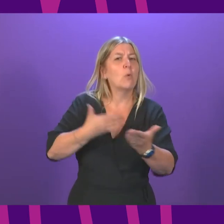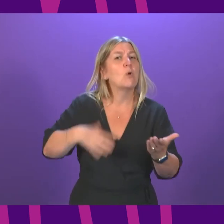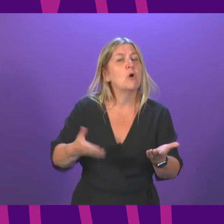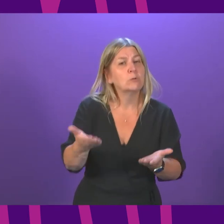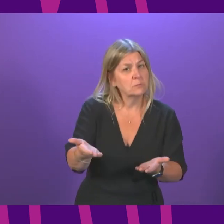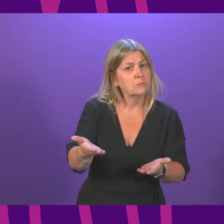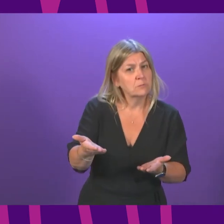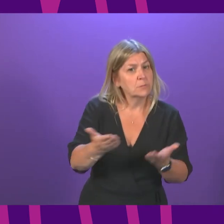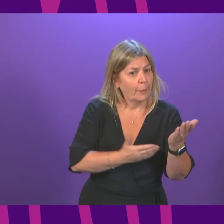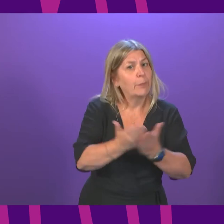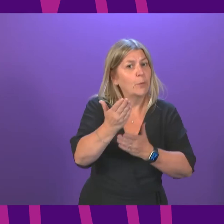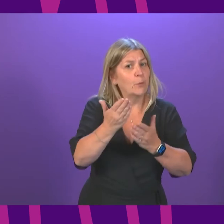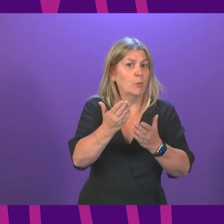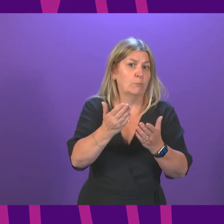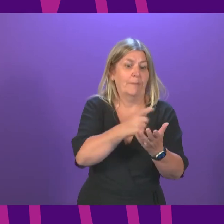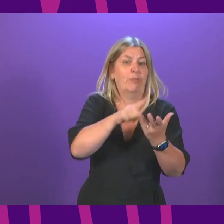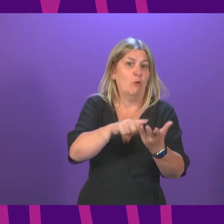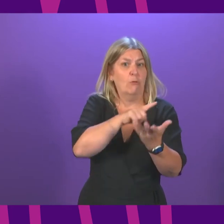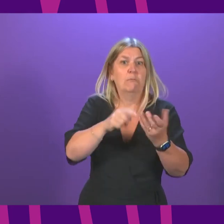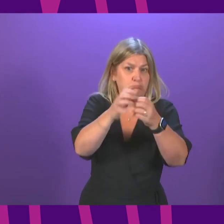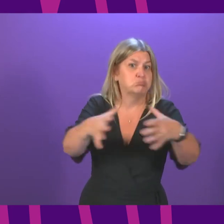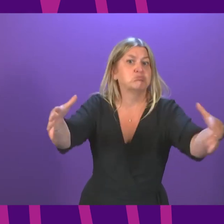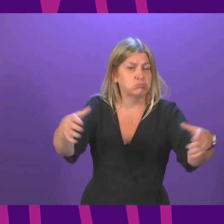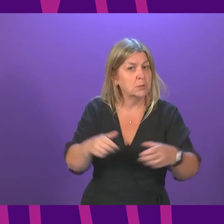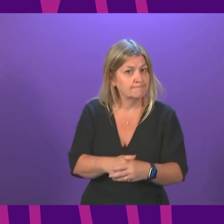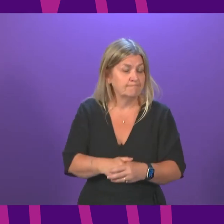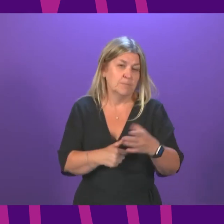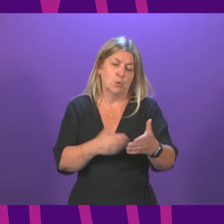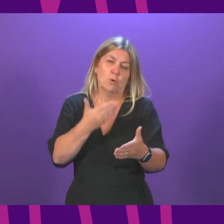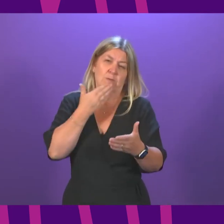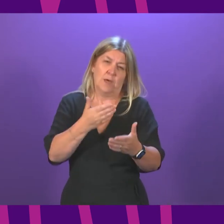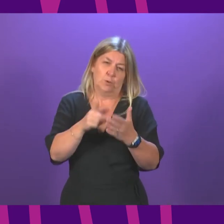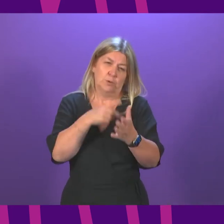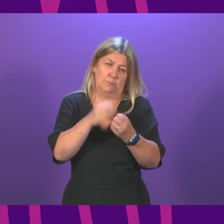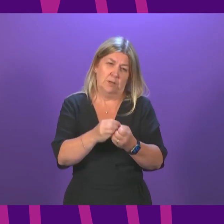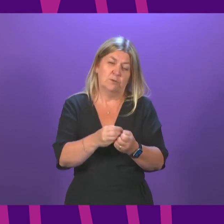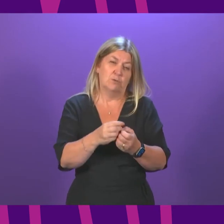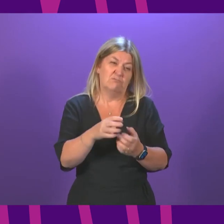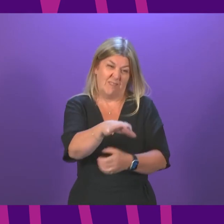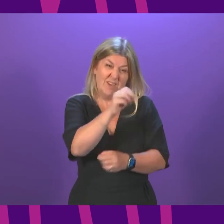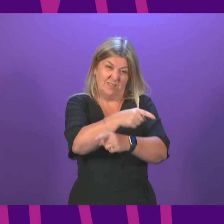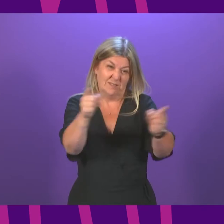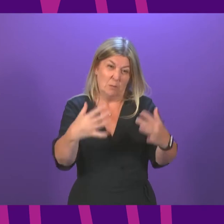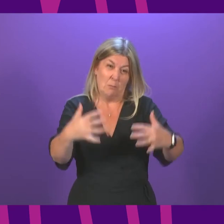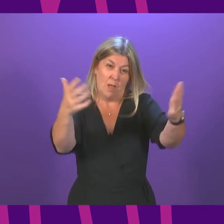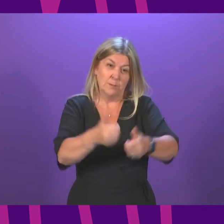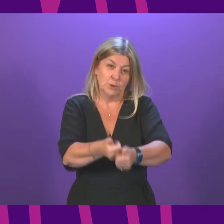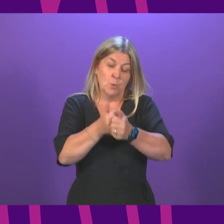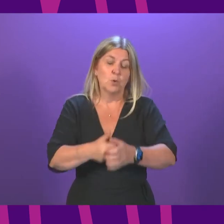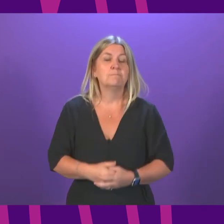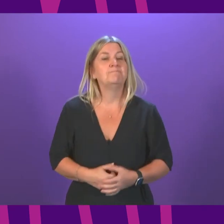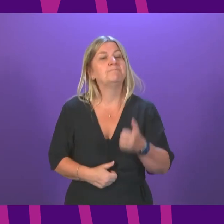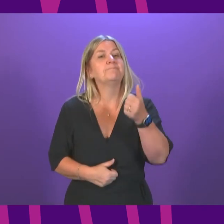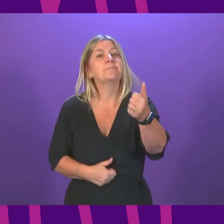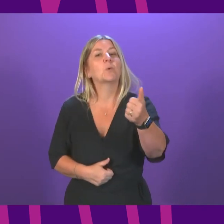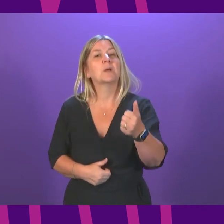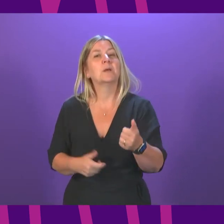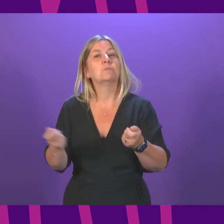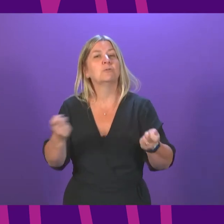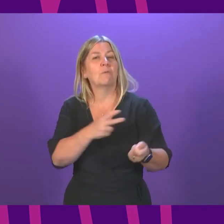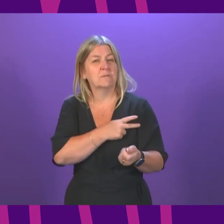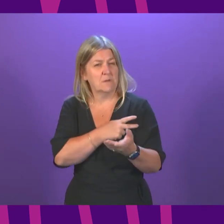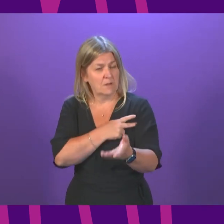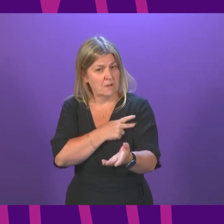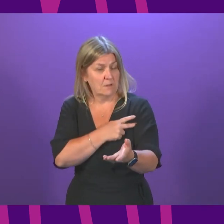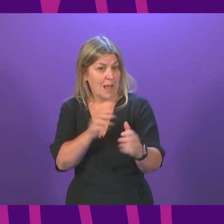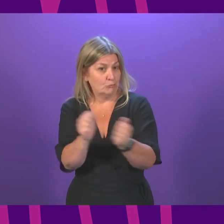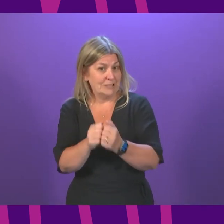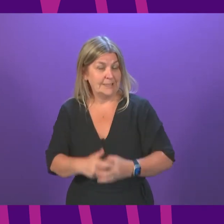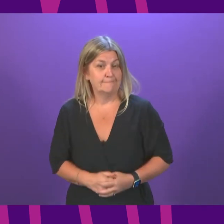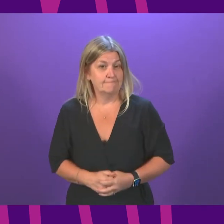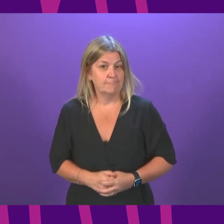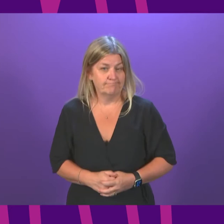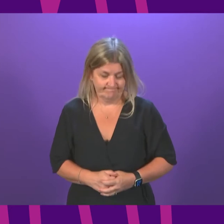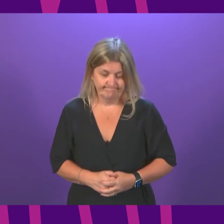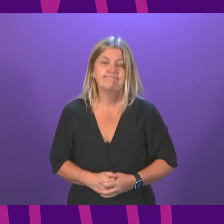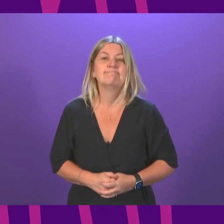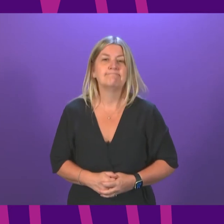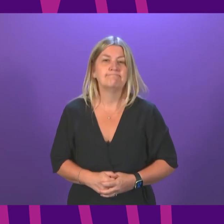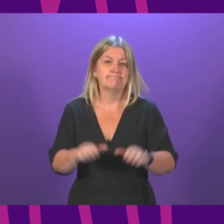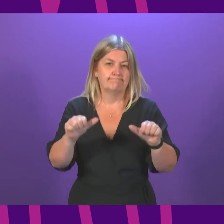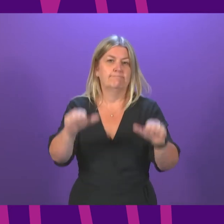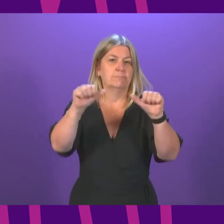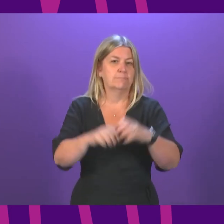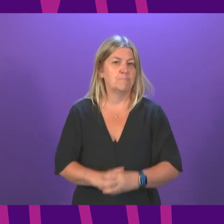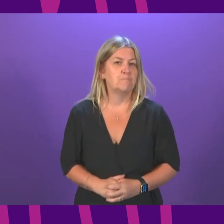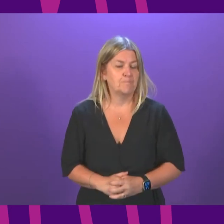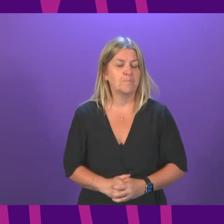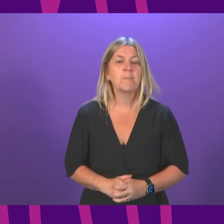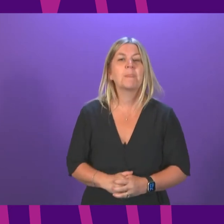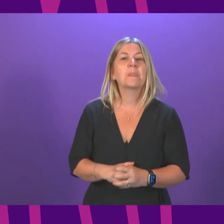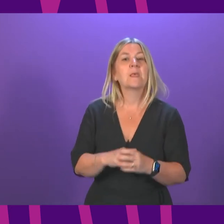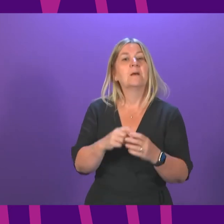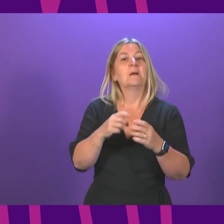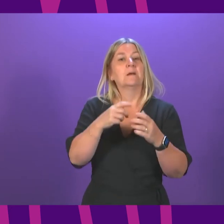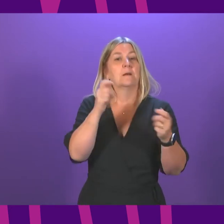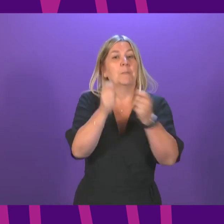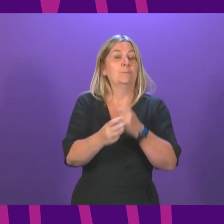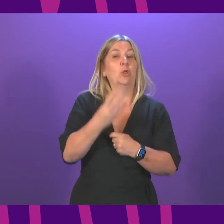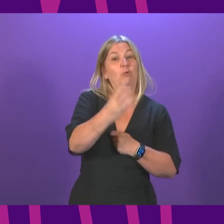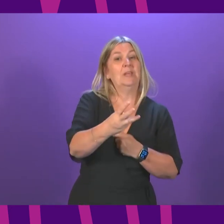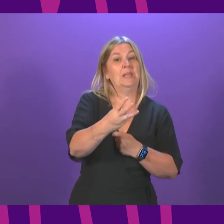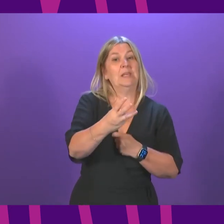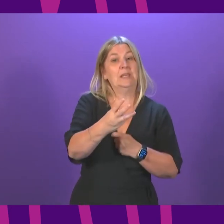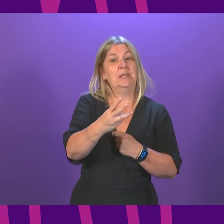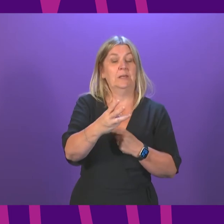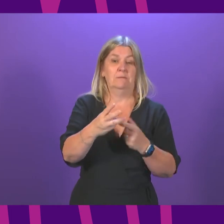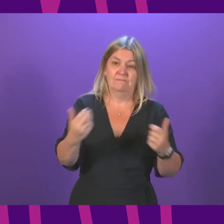I am grateful to Jackie Baillie for her support for the amendments; I invite Parliament to